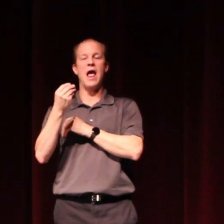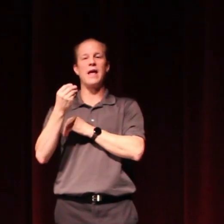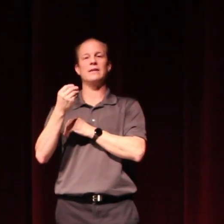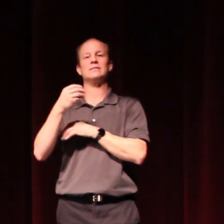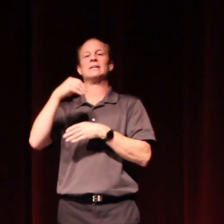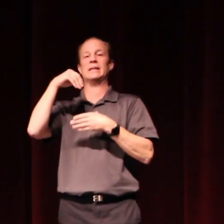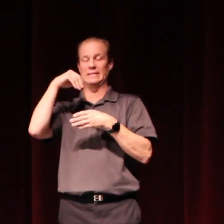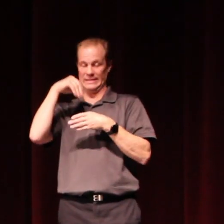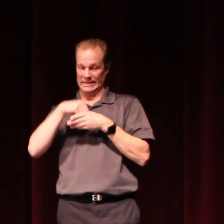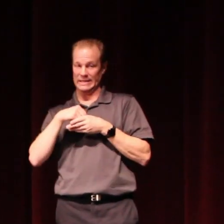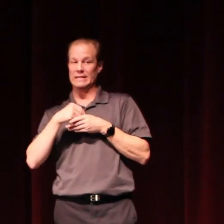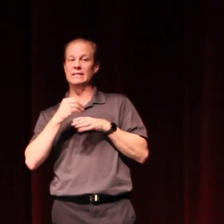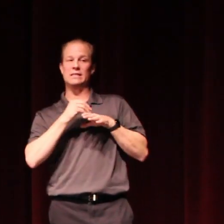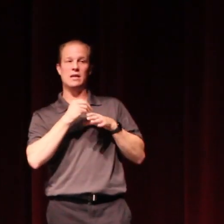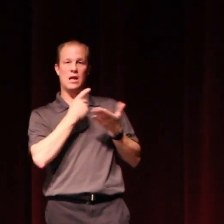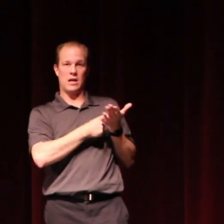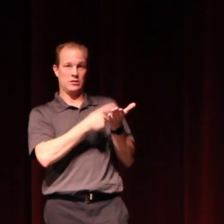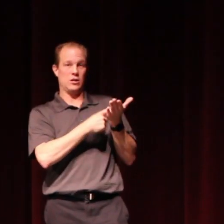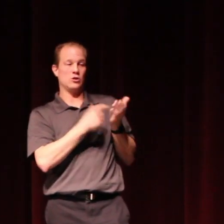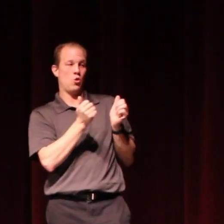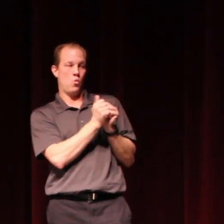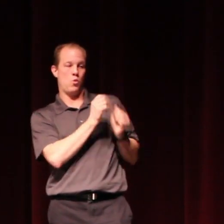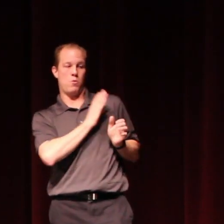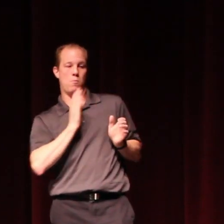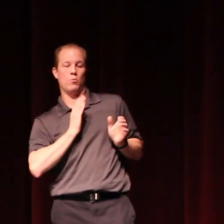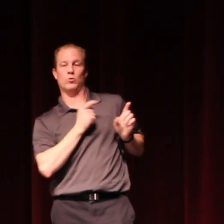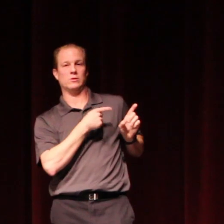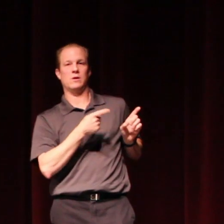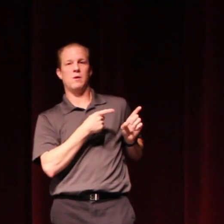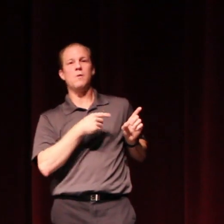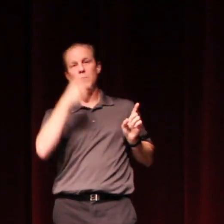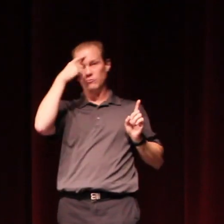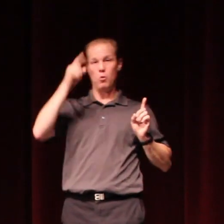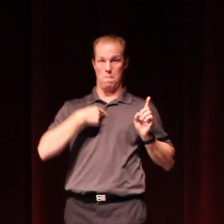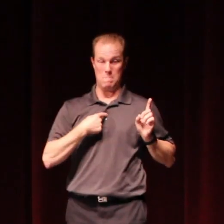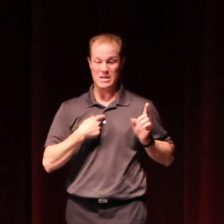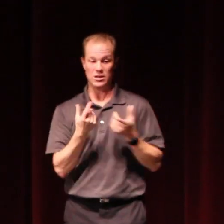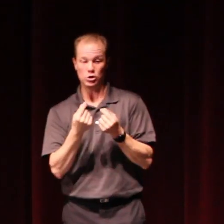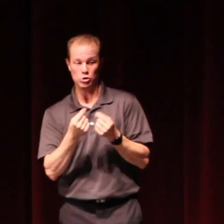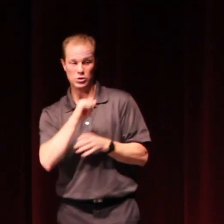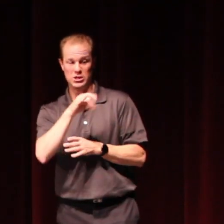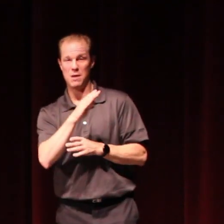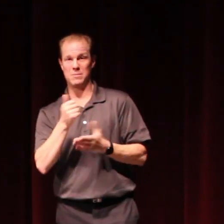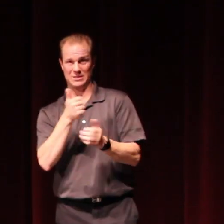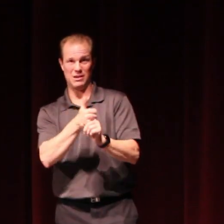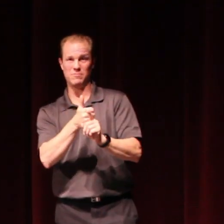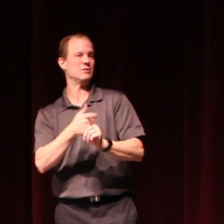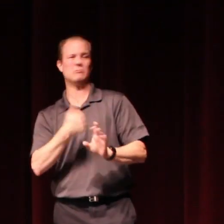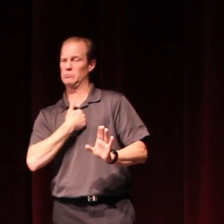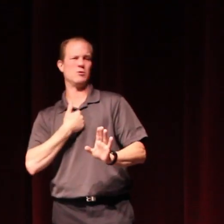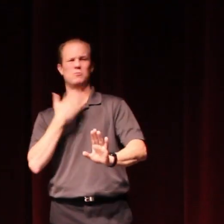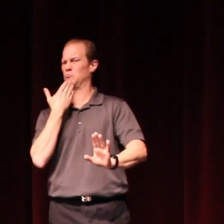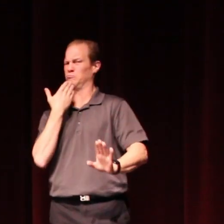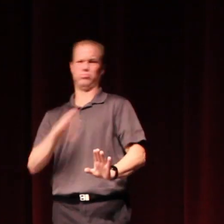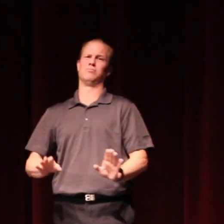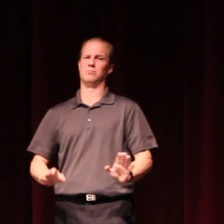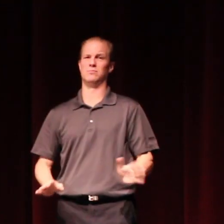members. Otherwise for me to do the job would be terribly egregious.